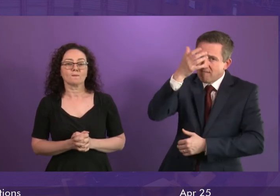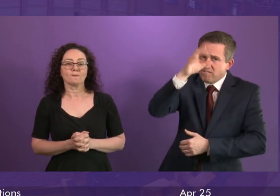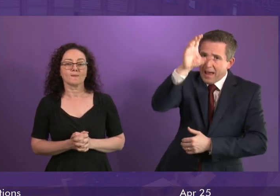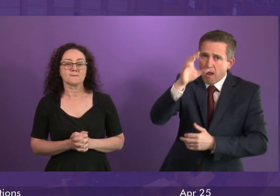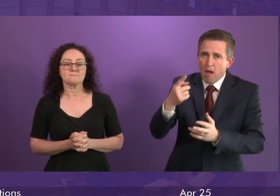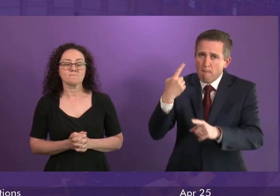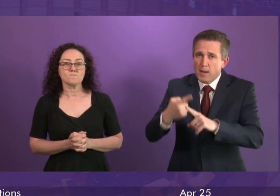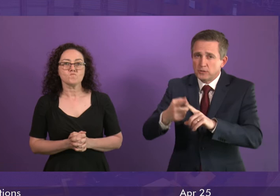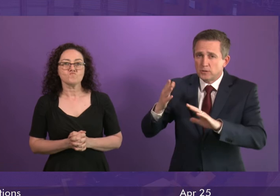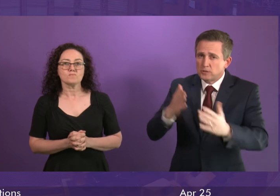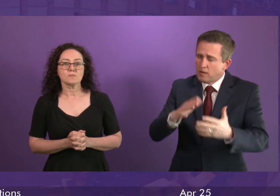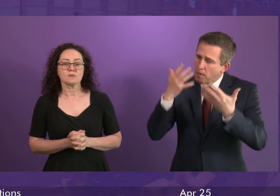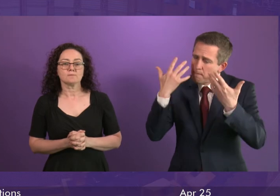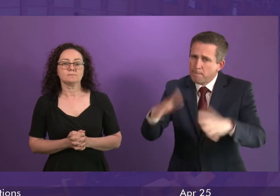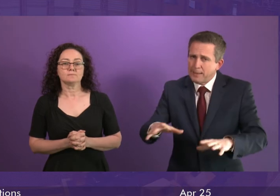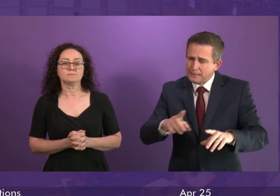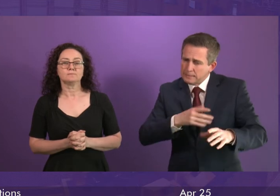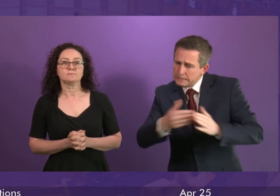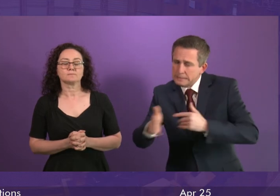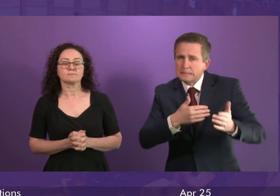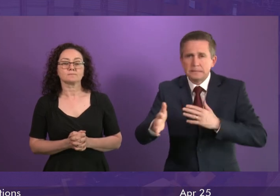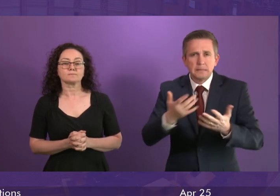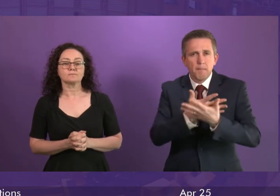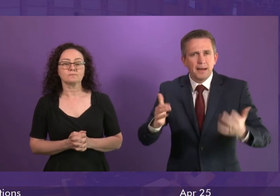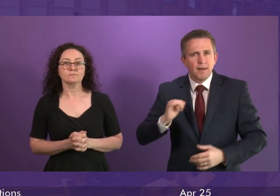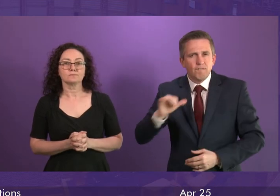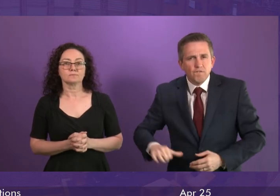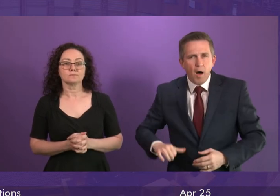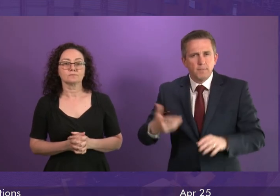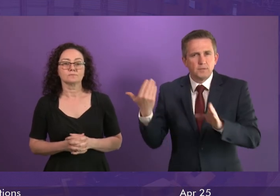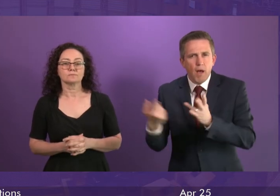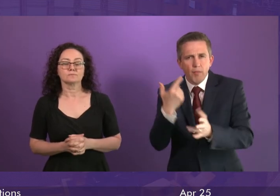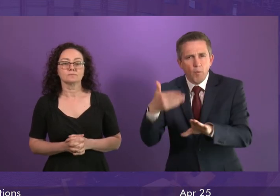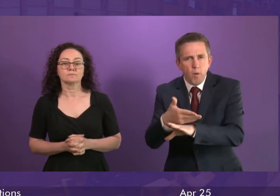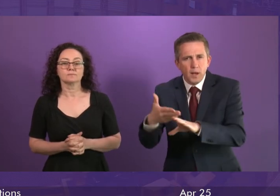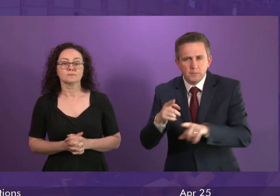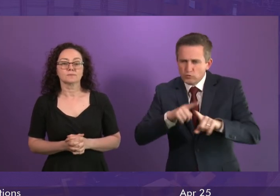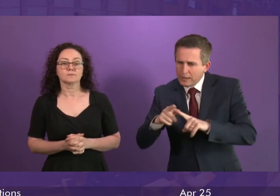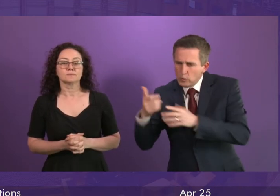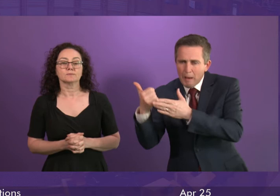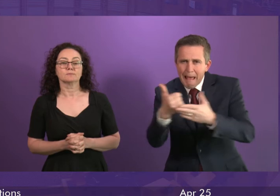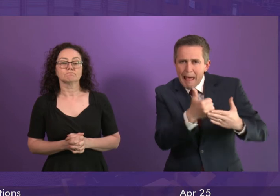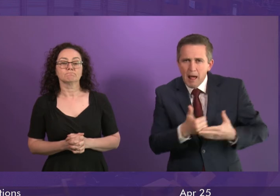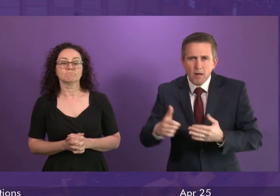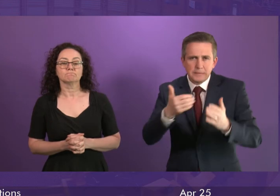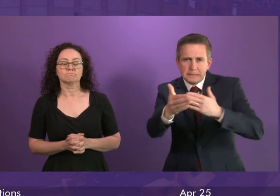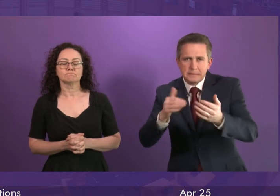and Rescue Service and other emergency services, but also the many estate workers, farmers and others who have played a crucial role? Can she advise me what support the Scottish